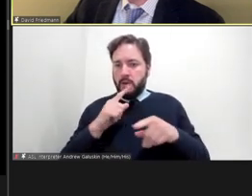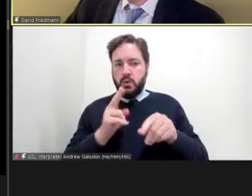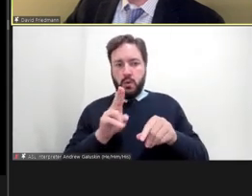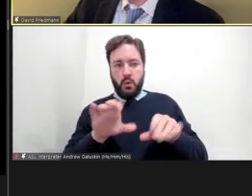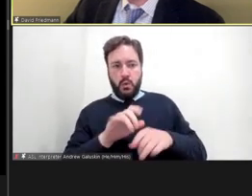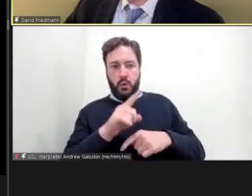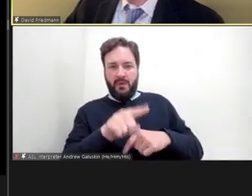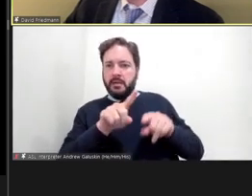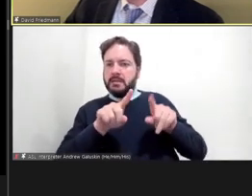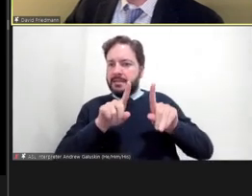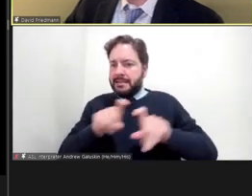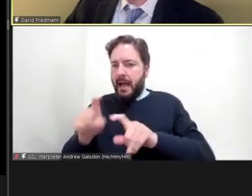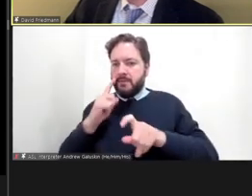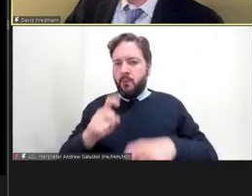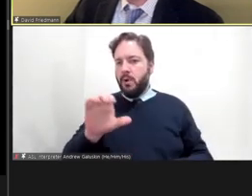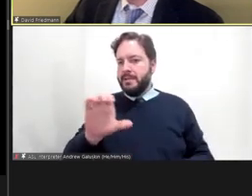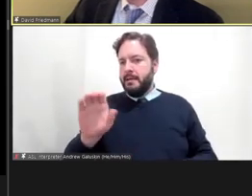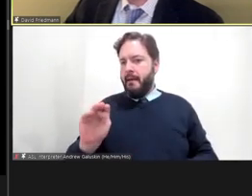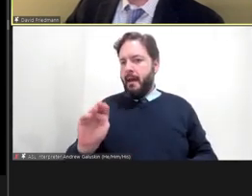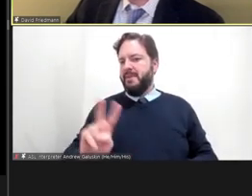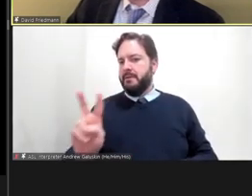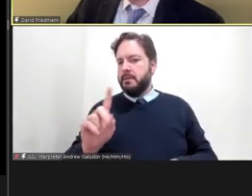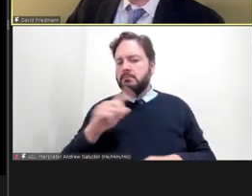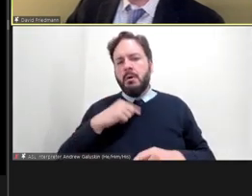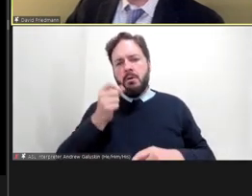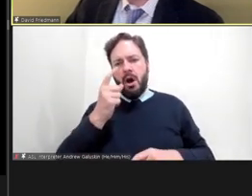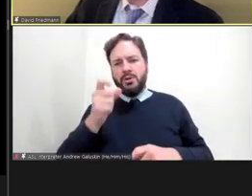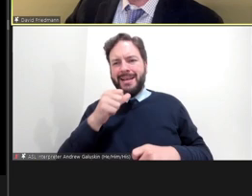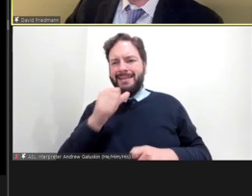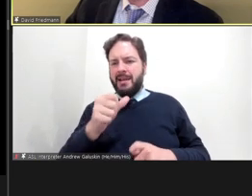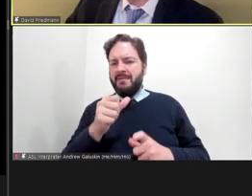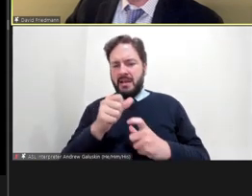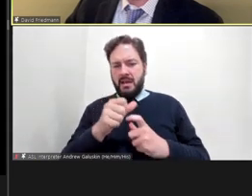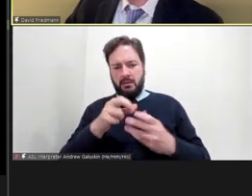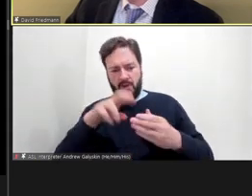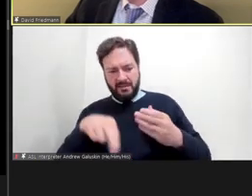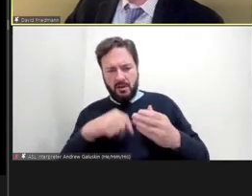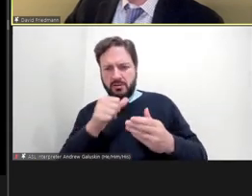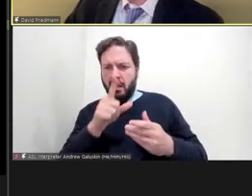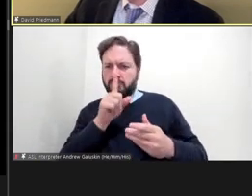CMV. So that's sometimes an option. But the yield is not nearly as good as if you get